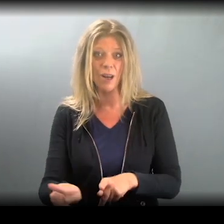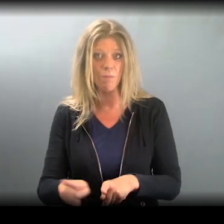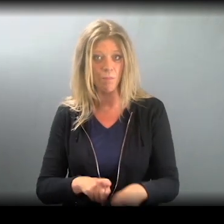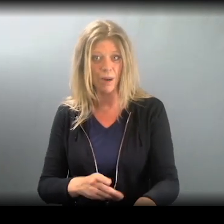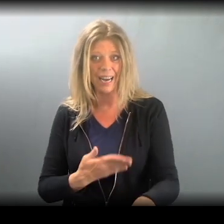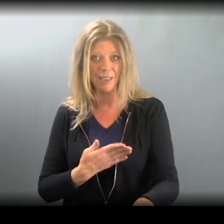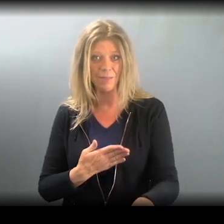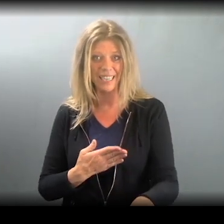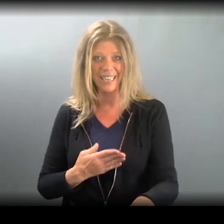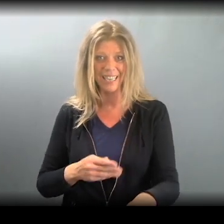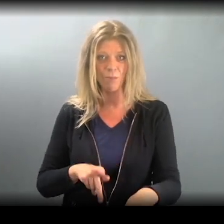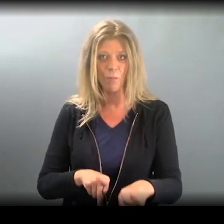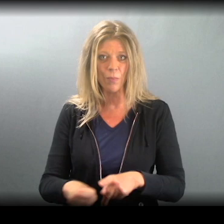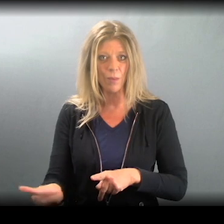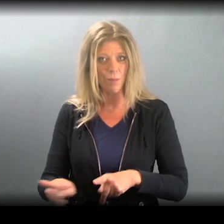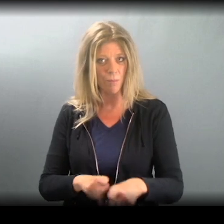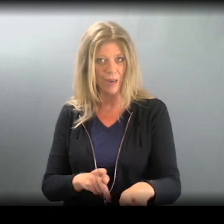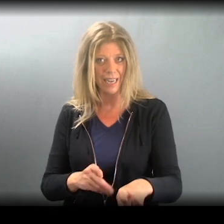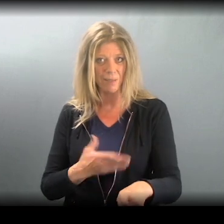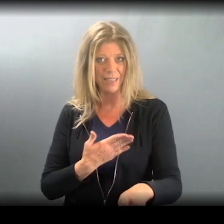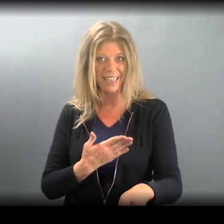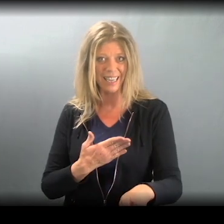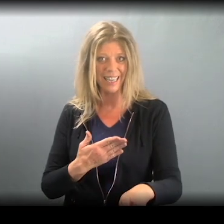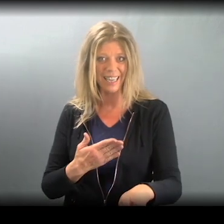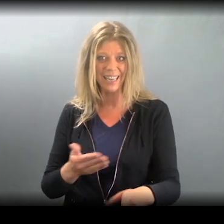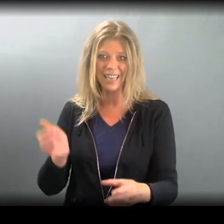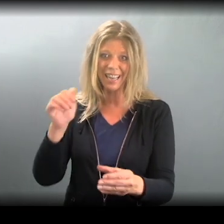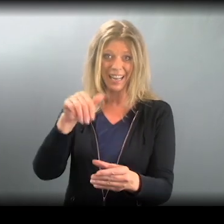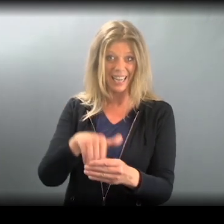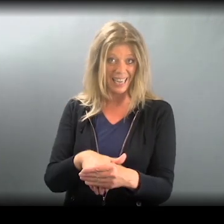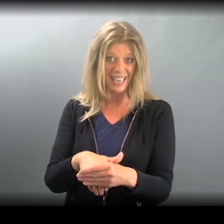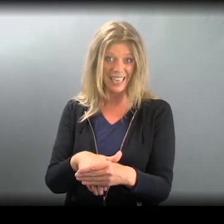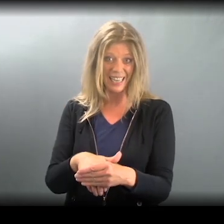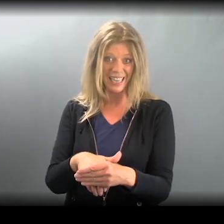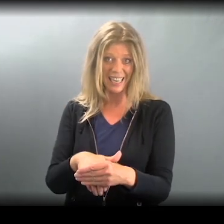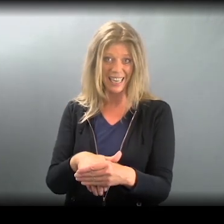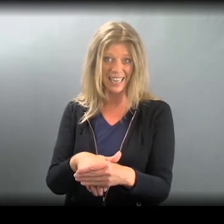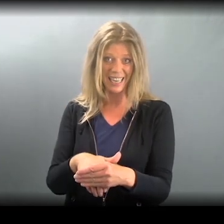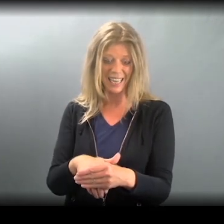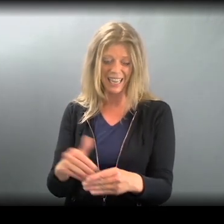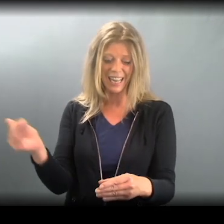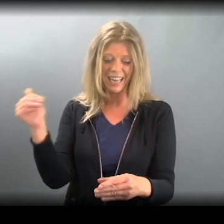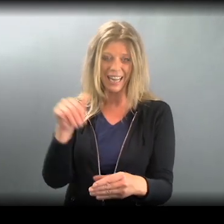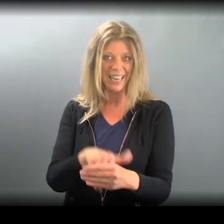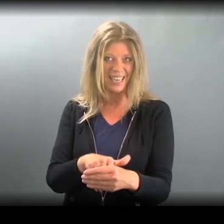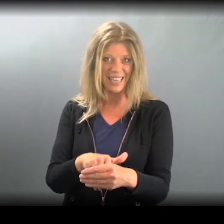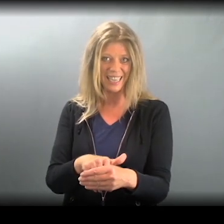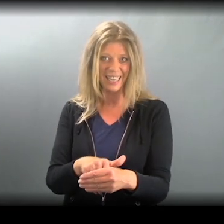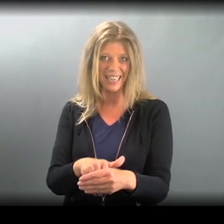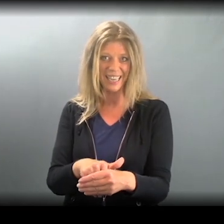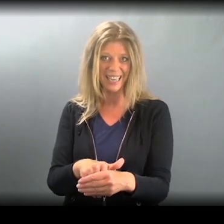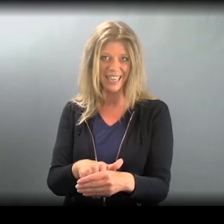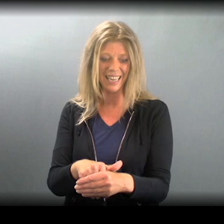PIPED IN